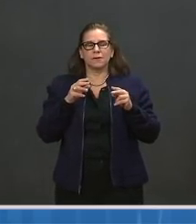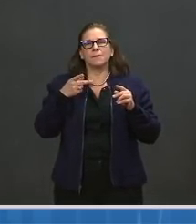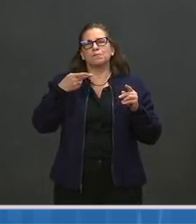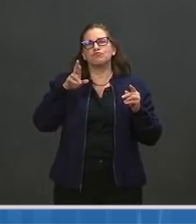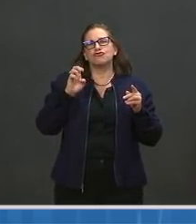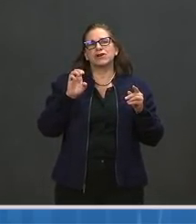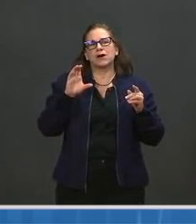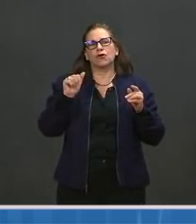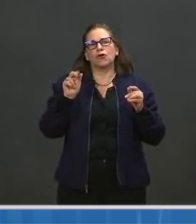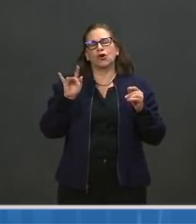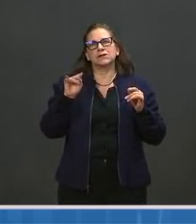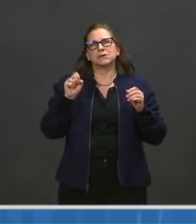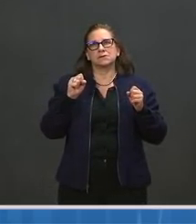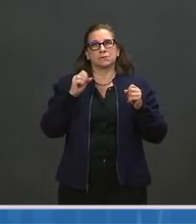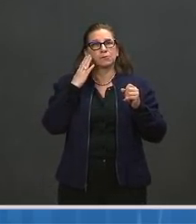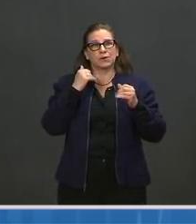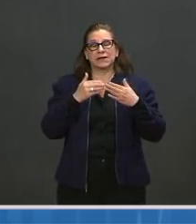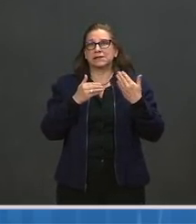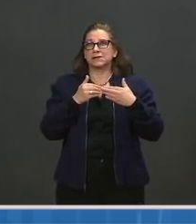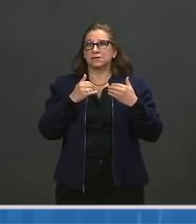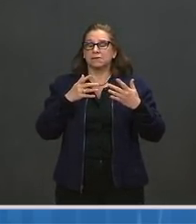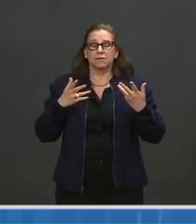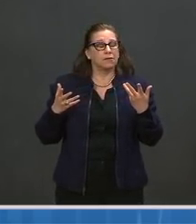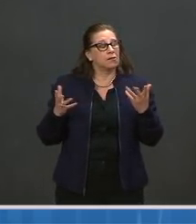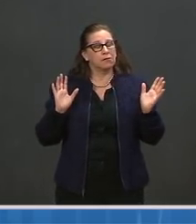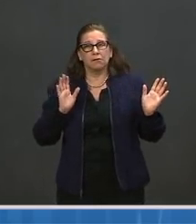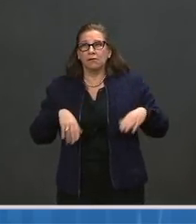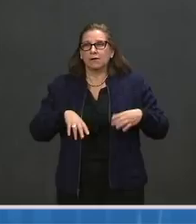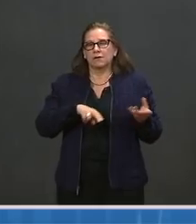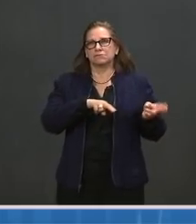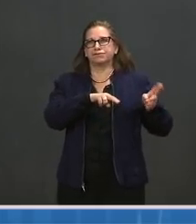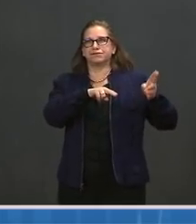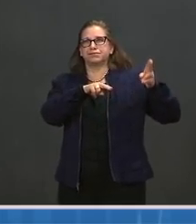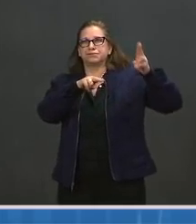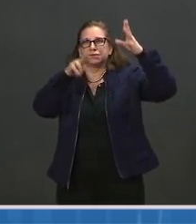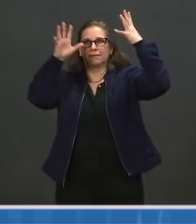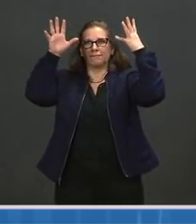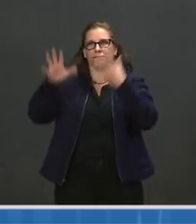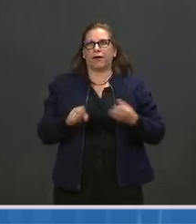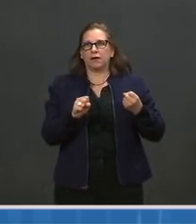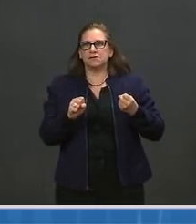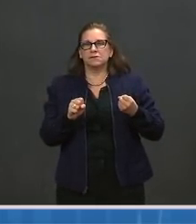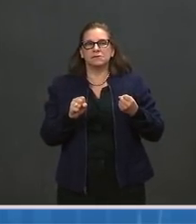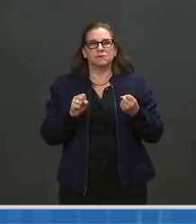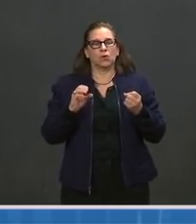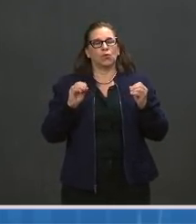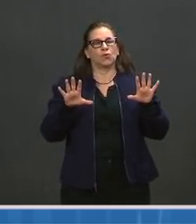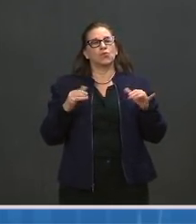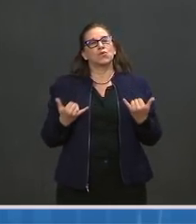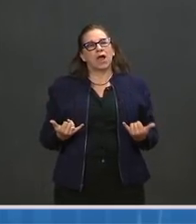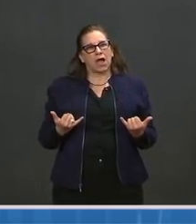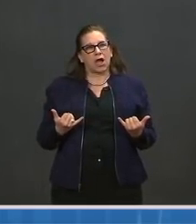just as we are seeing in Europe right now and just as we are so aggressively scaling up vaccination.